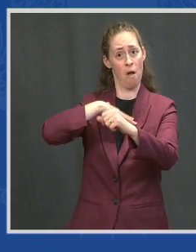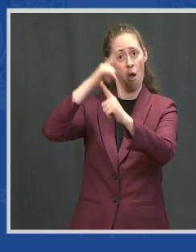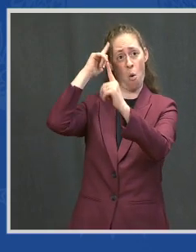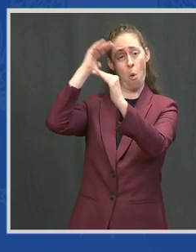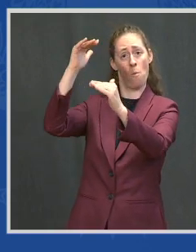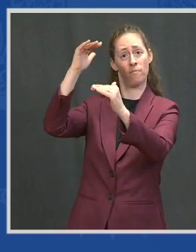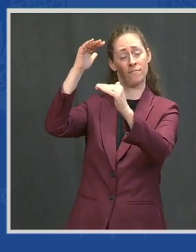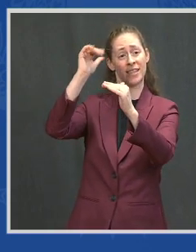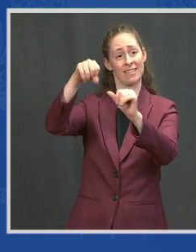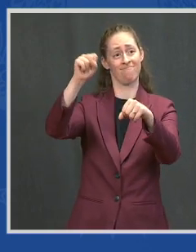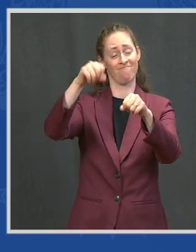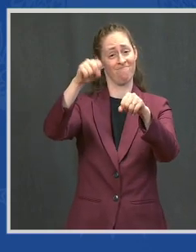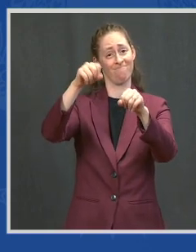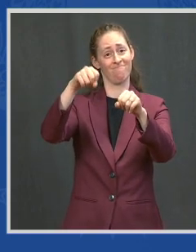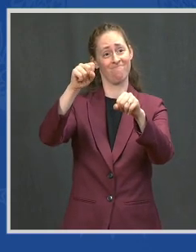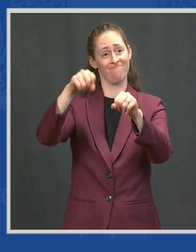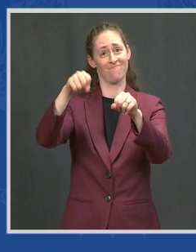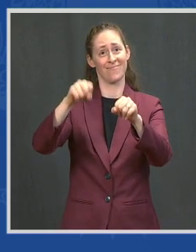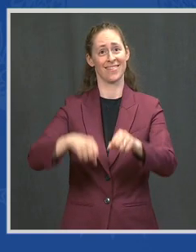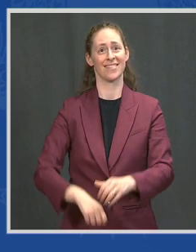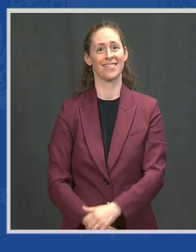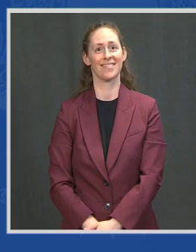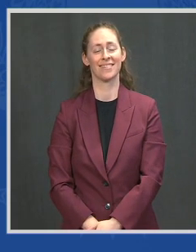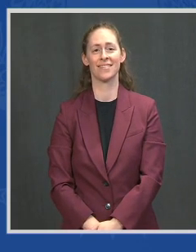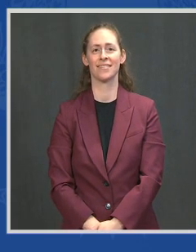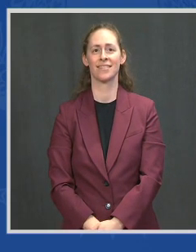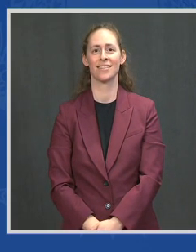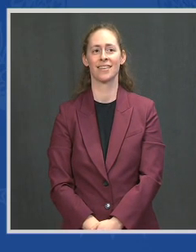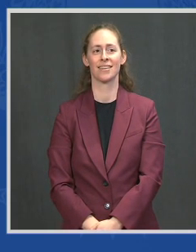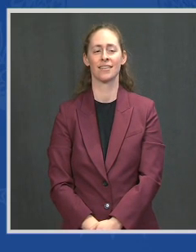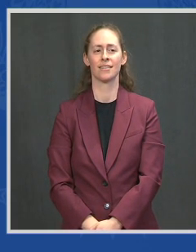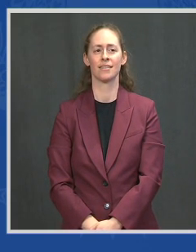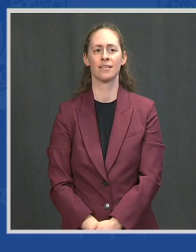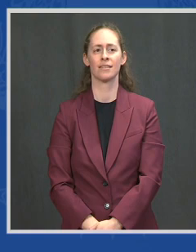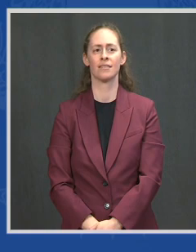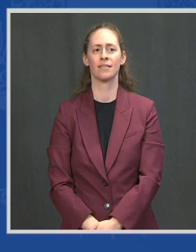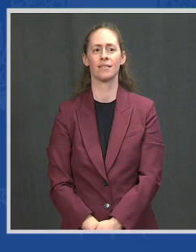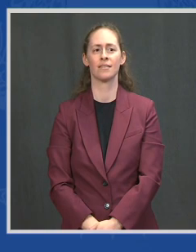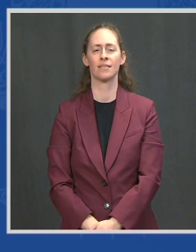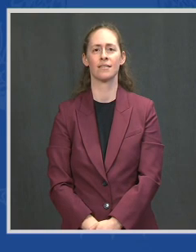The Press: Mr. President, why higher for vaccinations? The U.S. is currently administering about a million